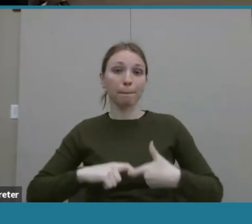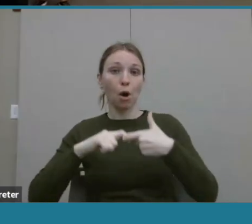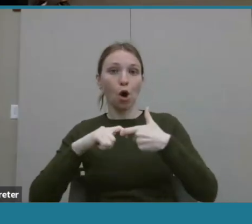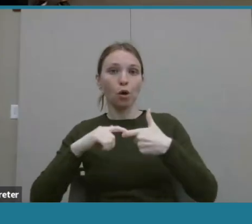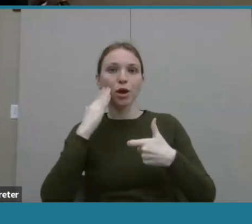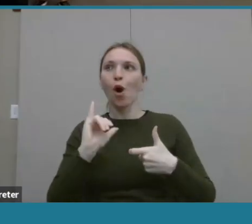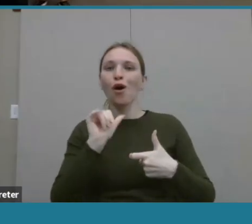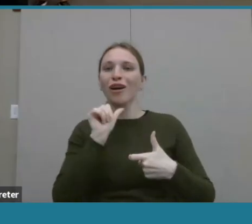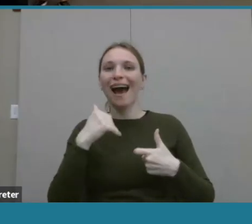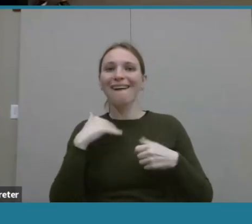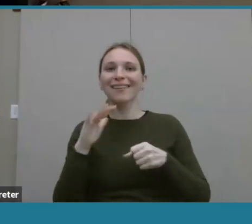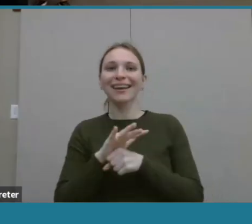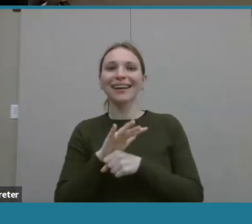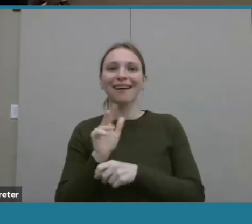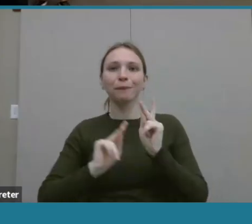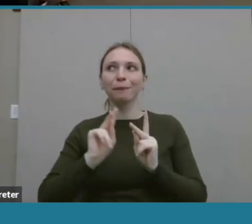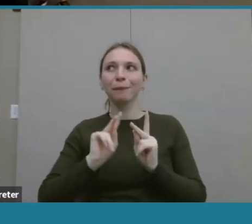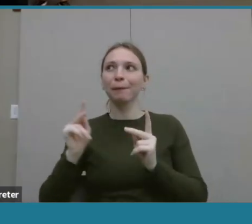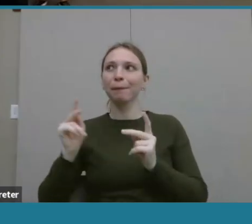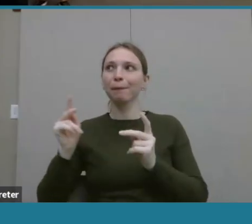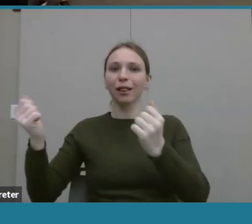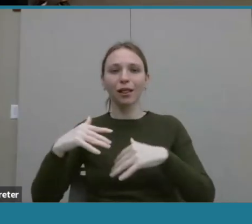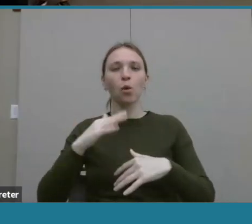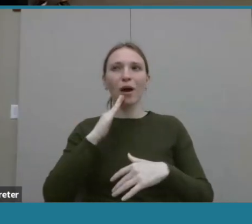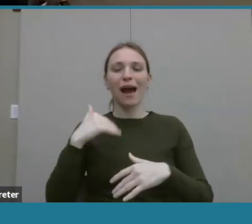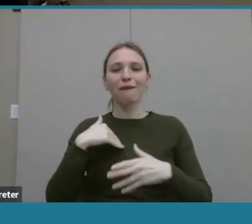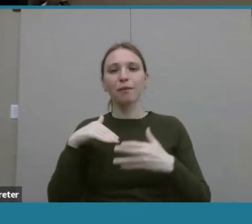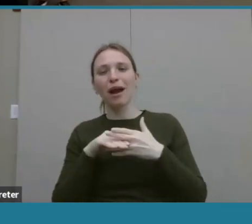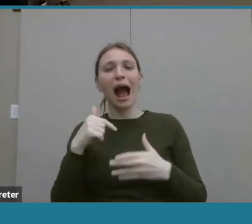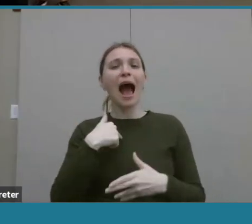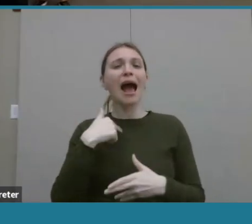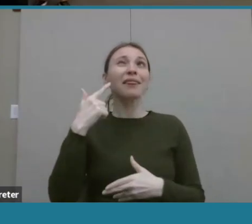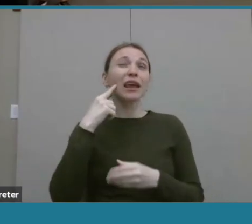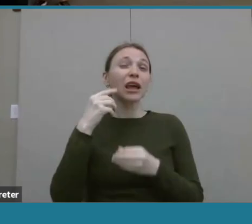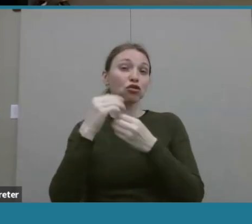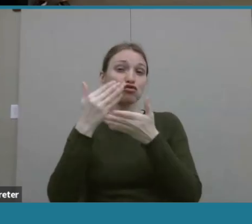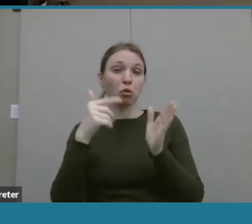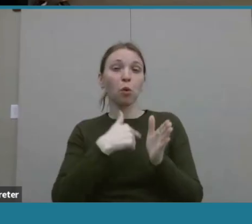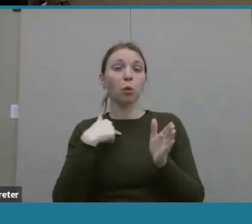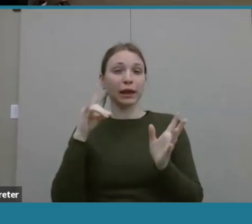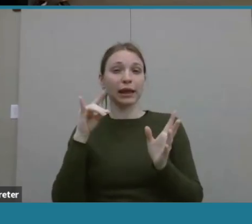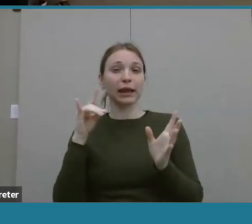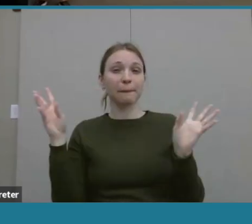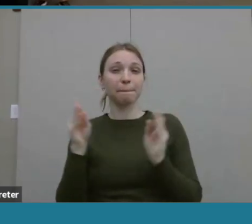mass of people, so there'd be breaks between the times. I think we were meeting weekly most of the time at the beginning, and then we'd kind